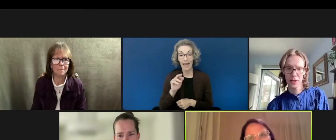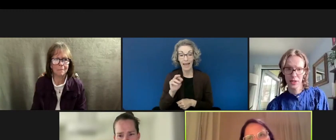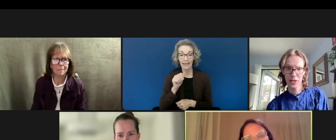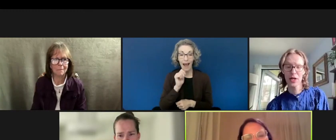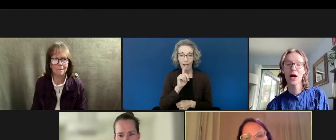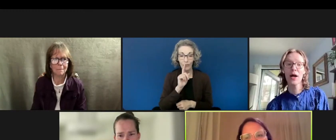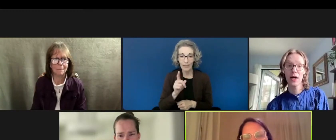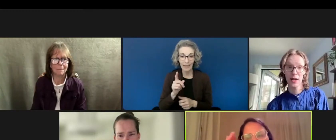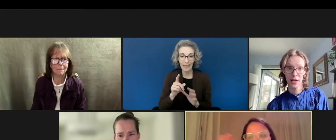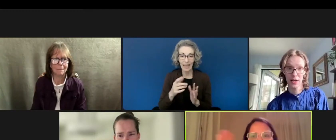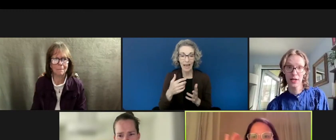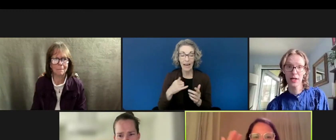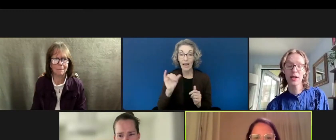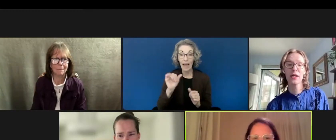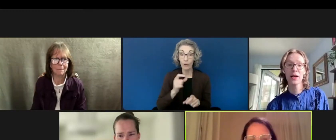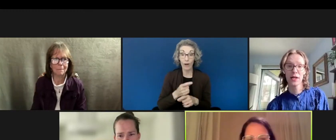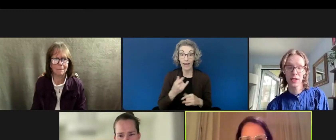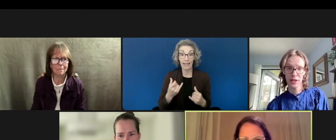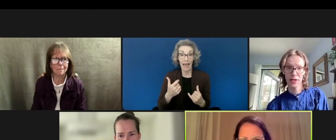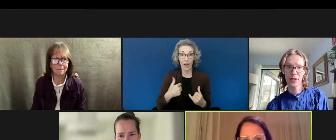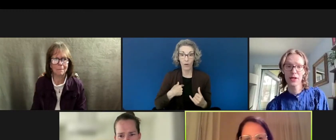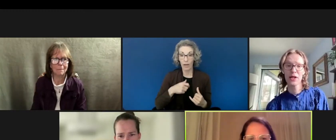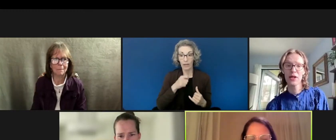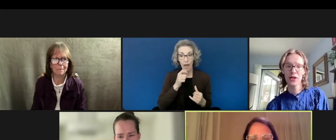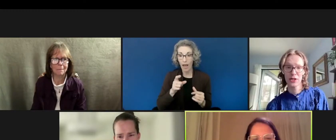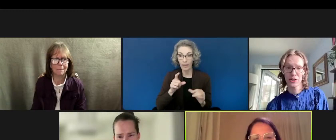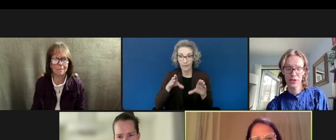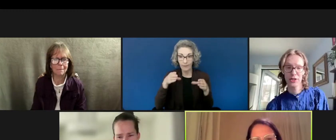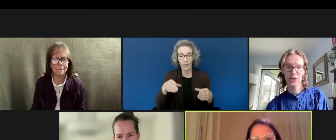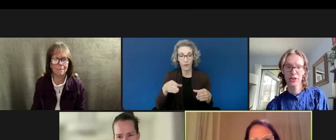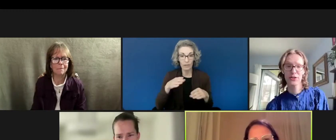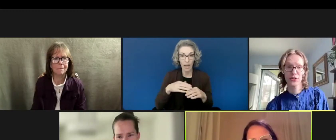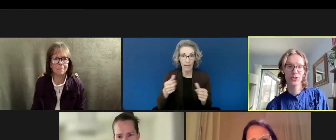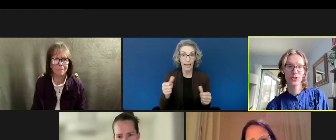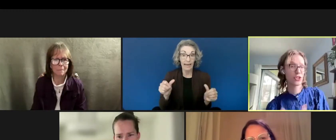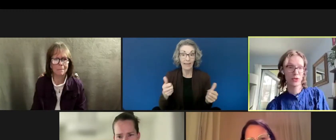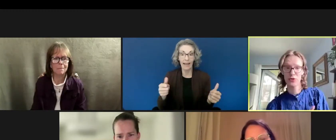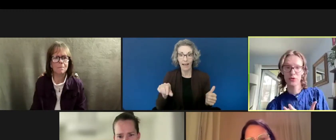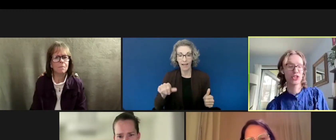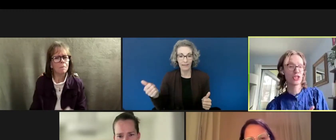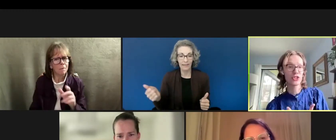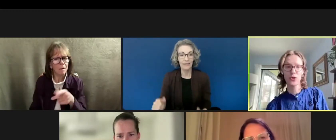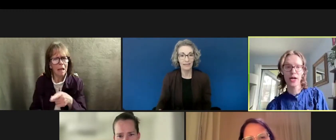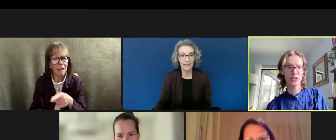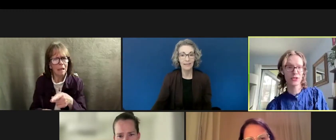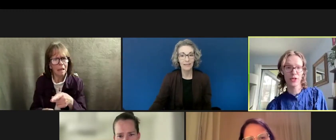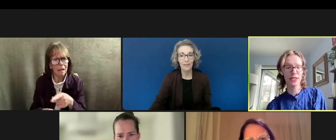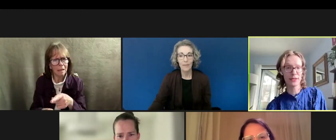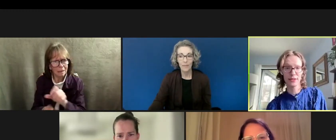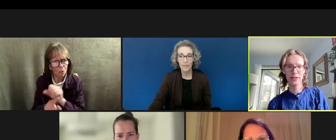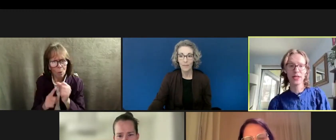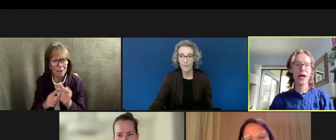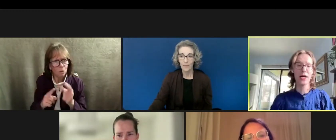Right now, I'm not focusing on anything else. So the situation was just so high stress, yeah.